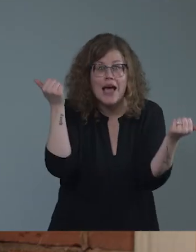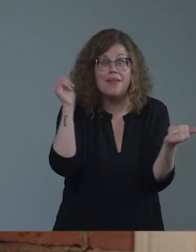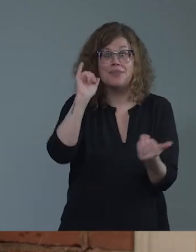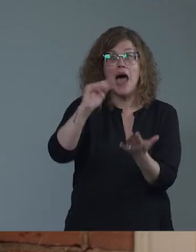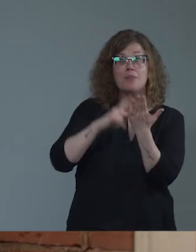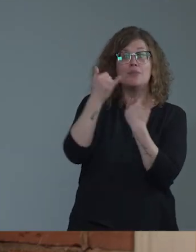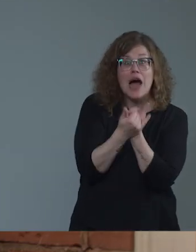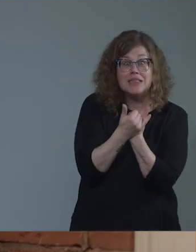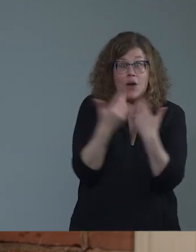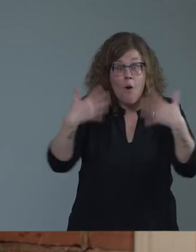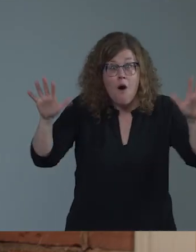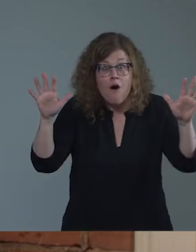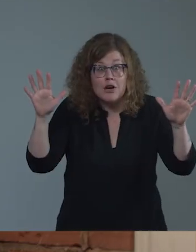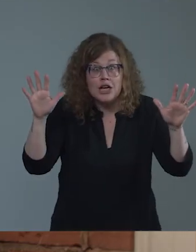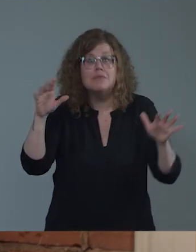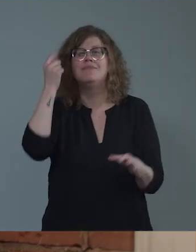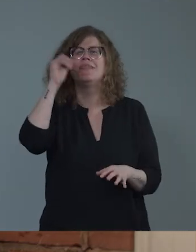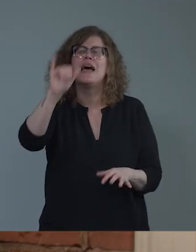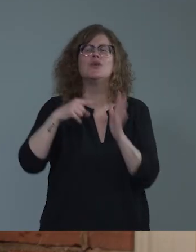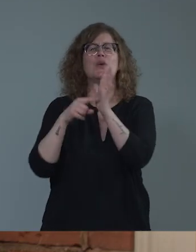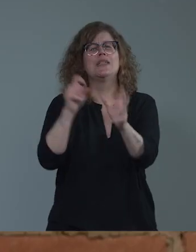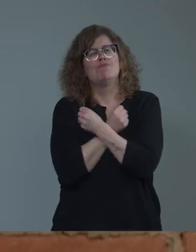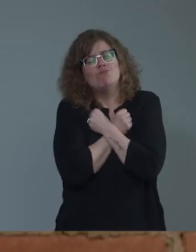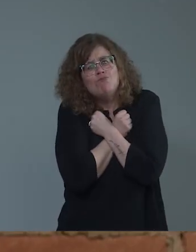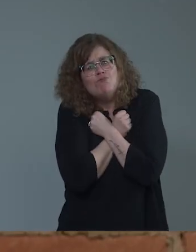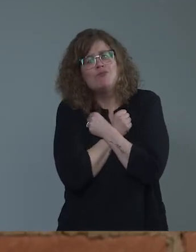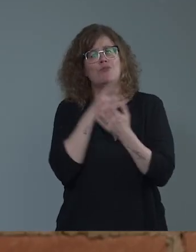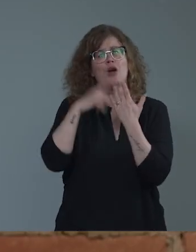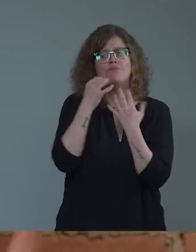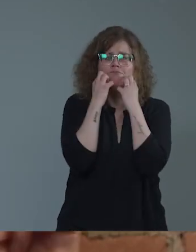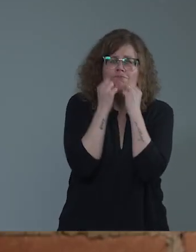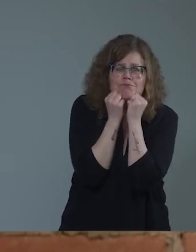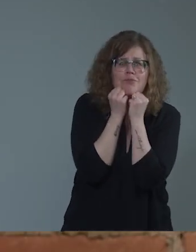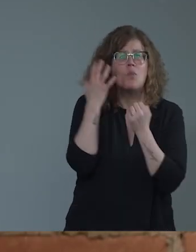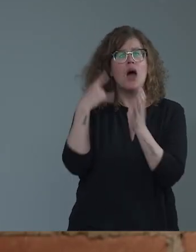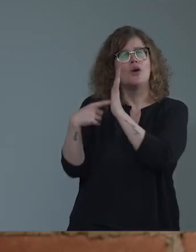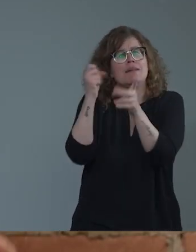and you can create more and more projects within your community. And don't forget, even though the